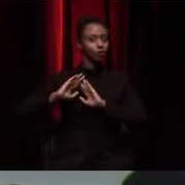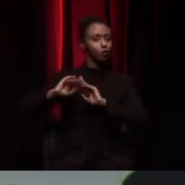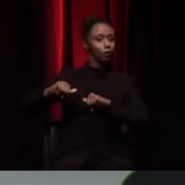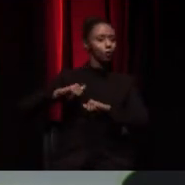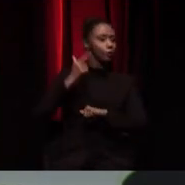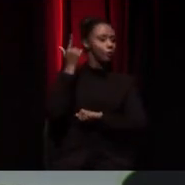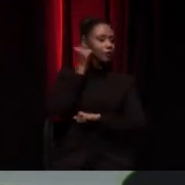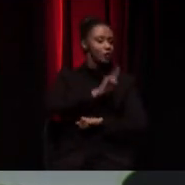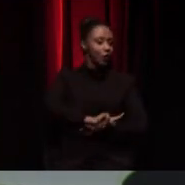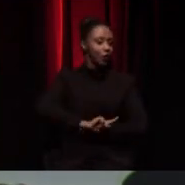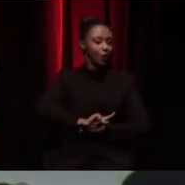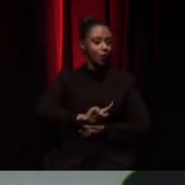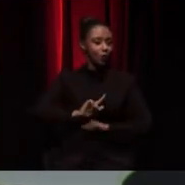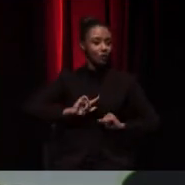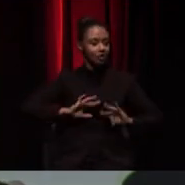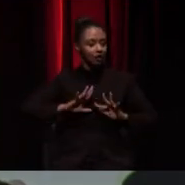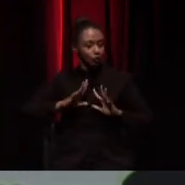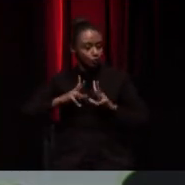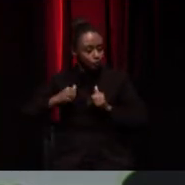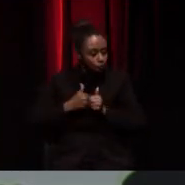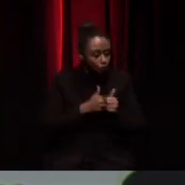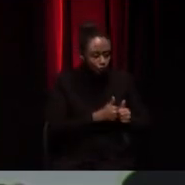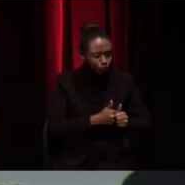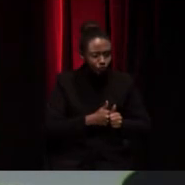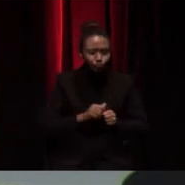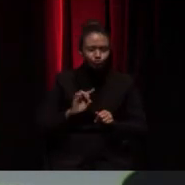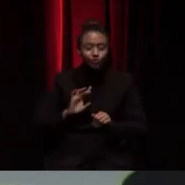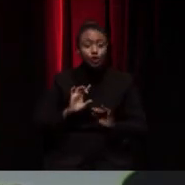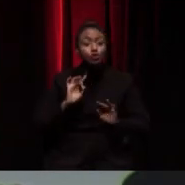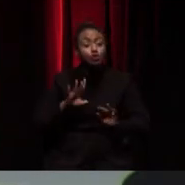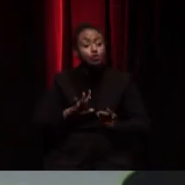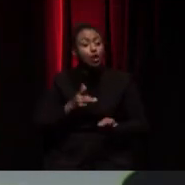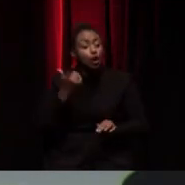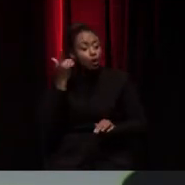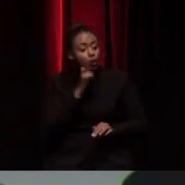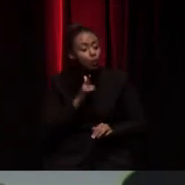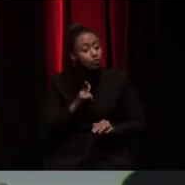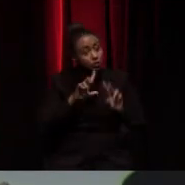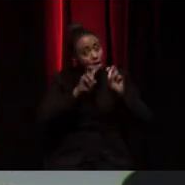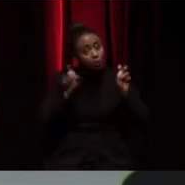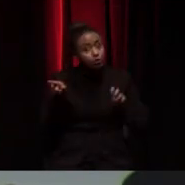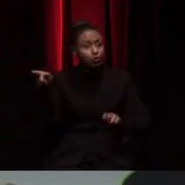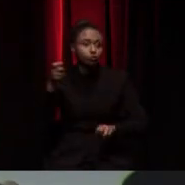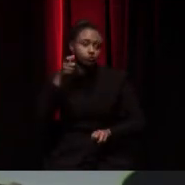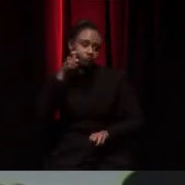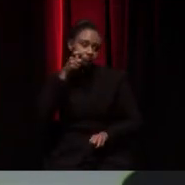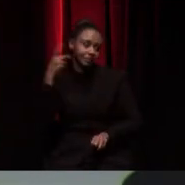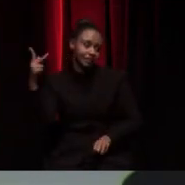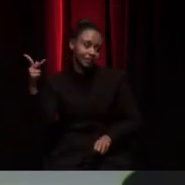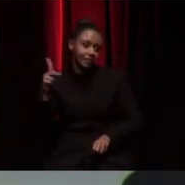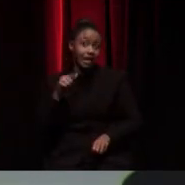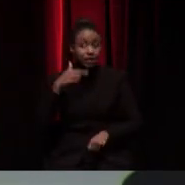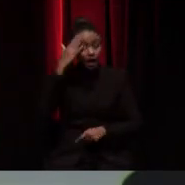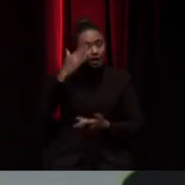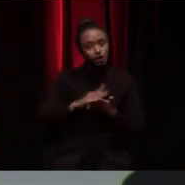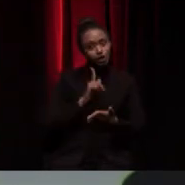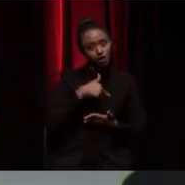They didn’t want to be there. They only wanted to be linked to the subject because it was in their best interest and they trusted our approach to the whole thing.